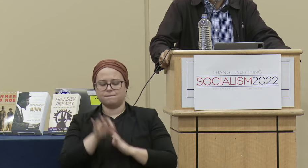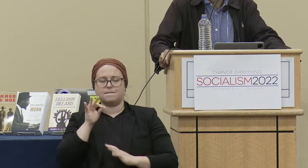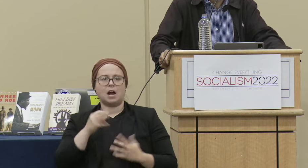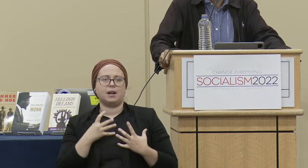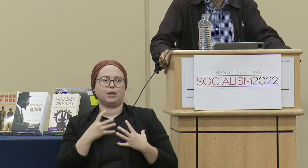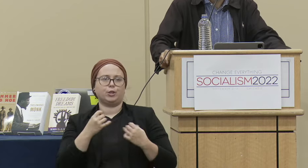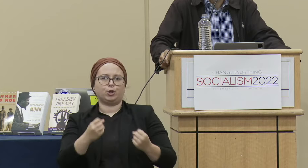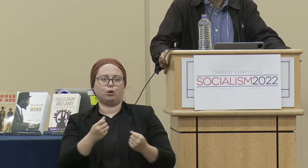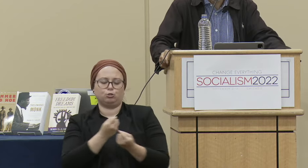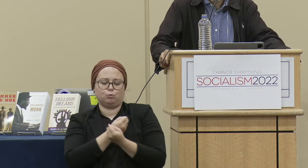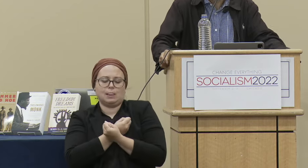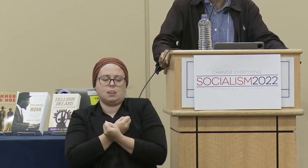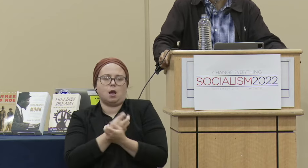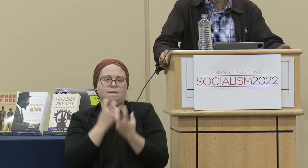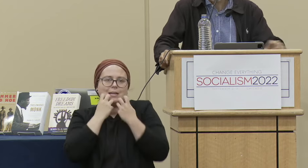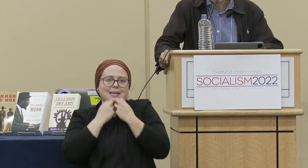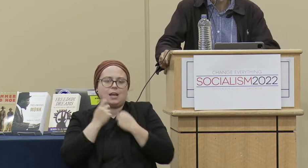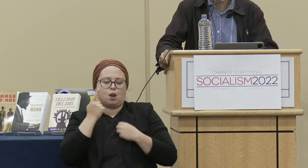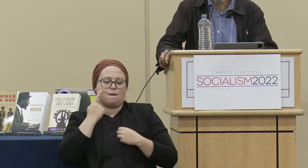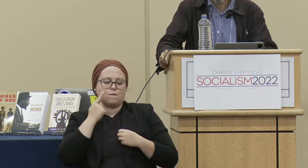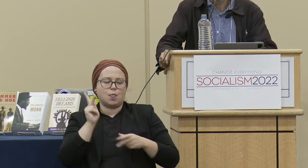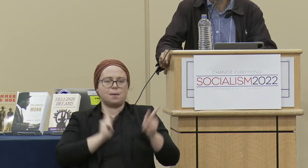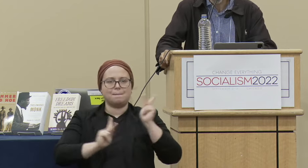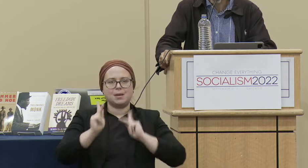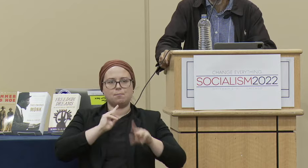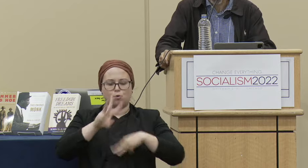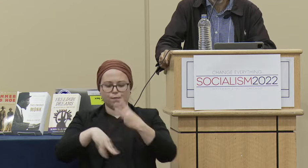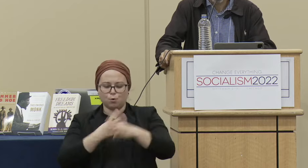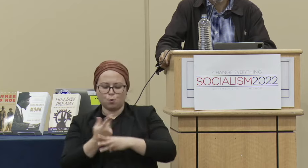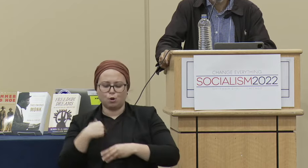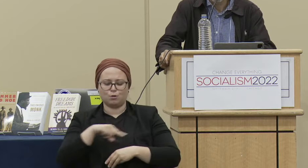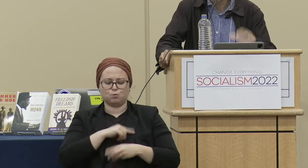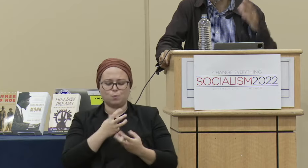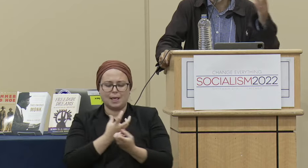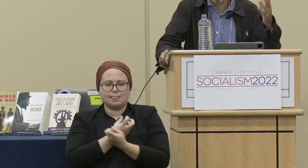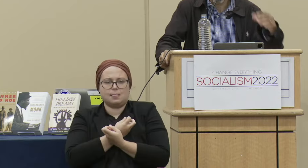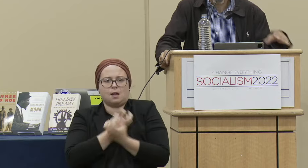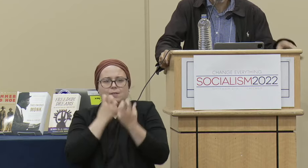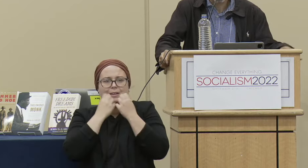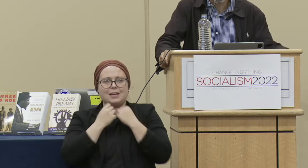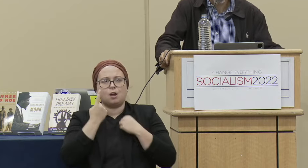war. About finding the courage to love and care for the peoples of the world, as we love and care for our own